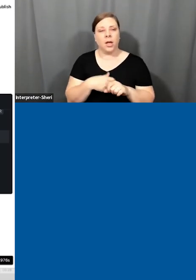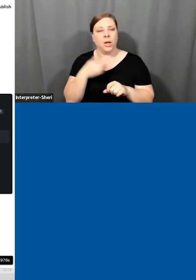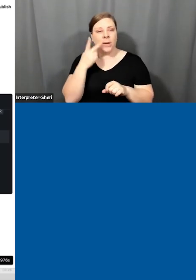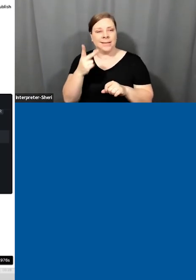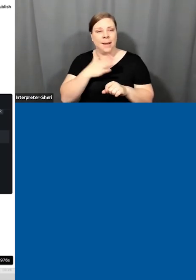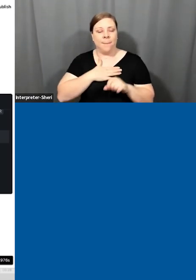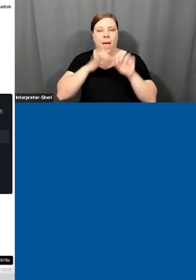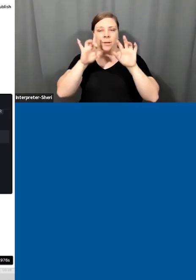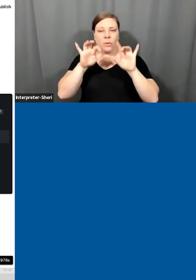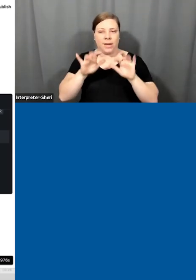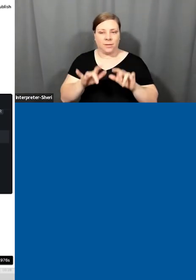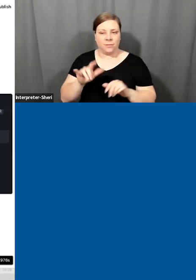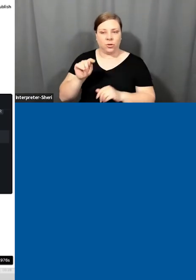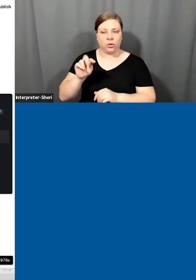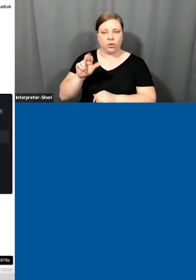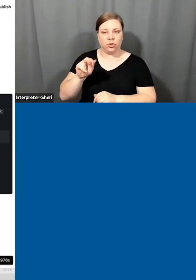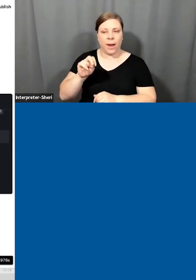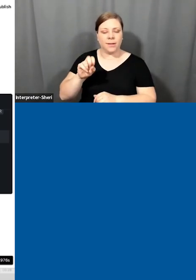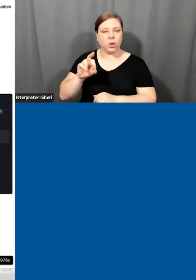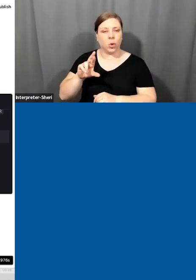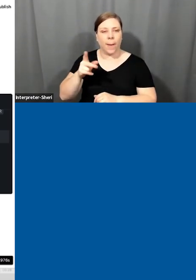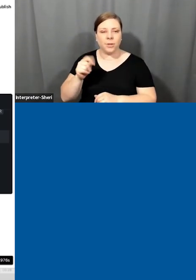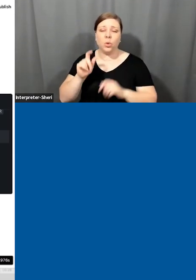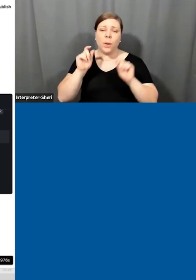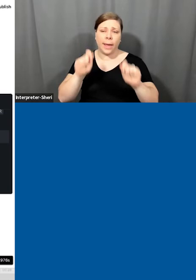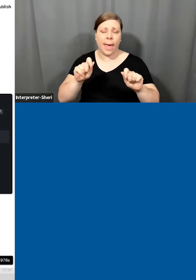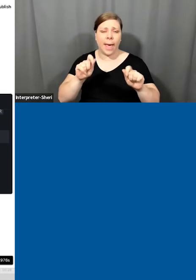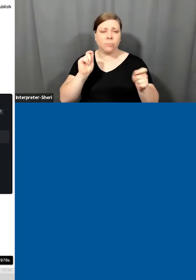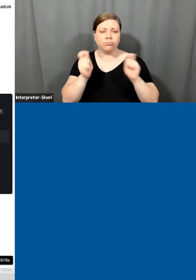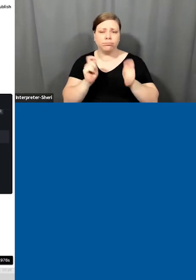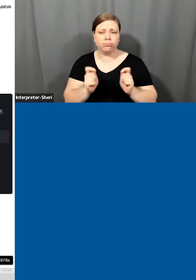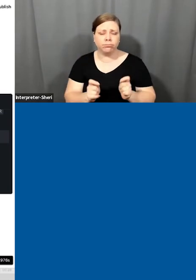You can correct it, you could cut it out, or you could actually view the media and things like that. That's step one.